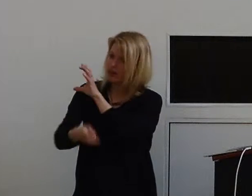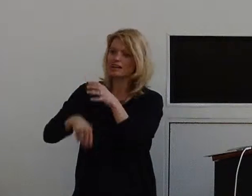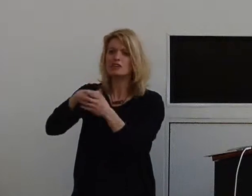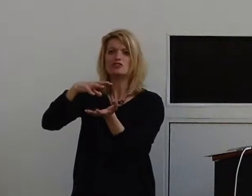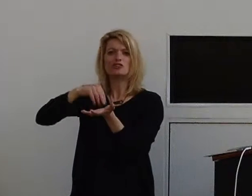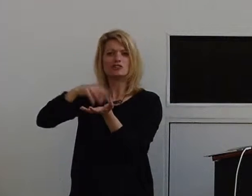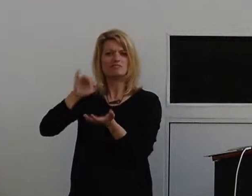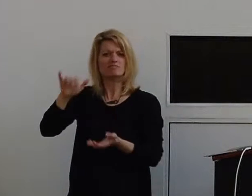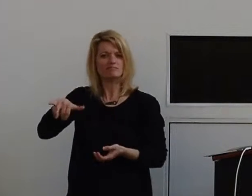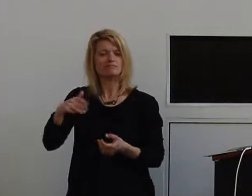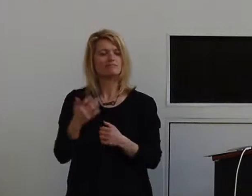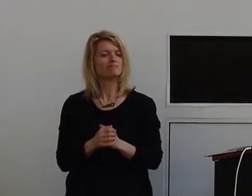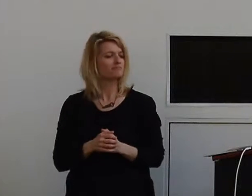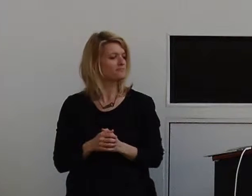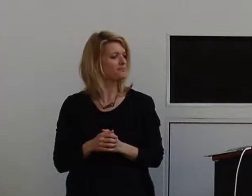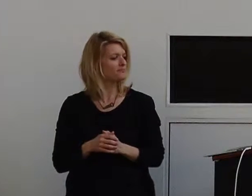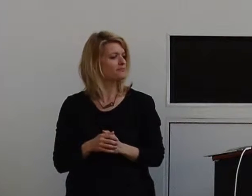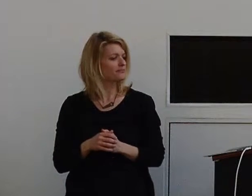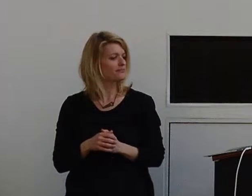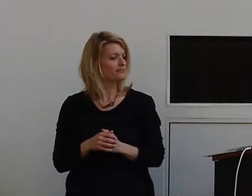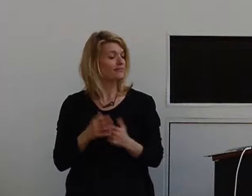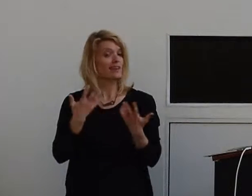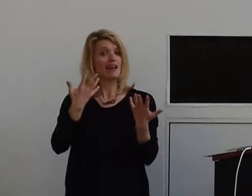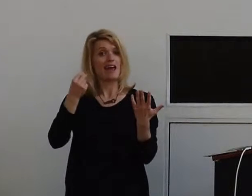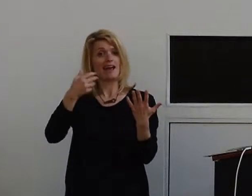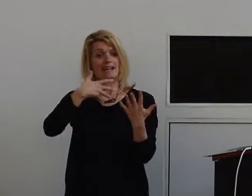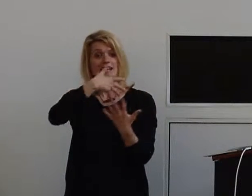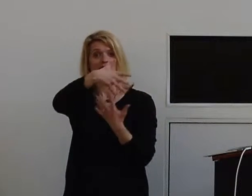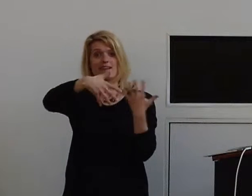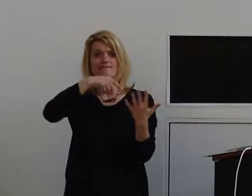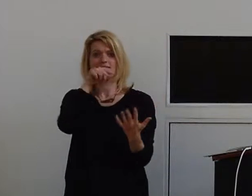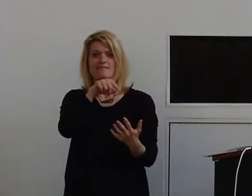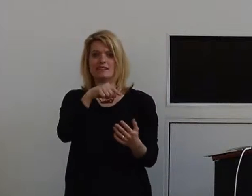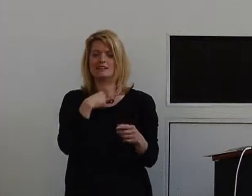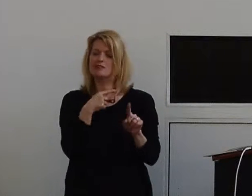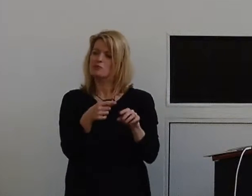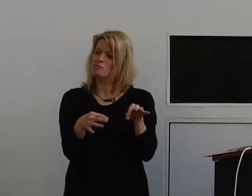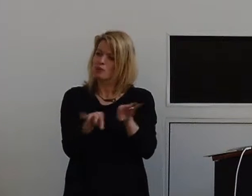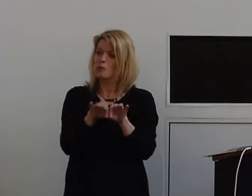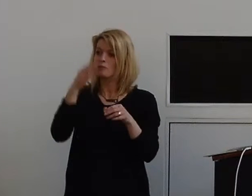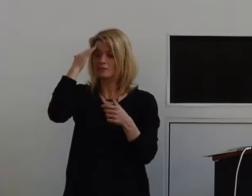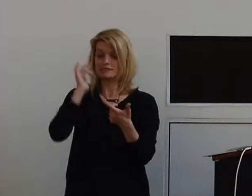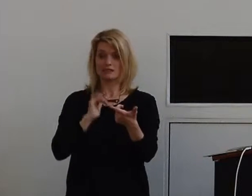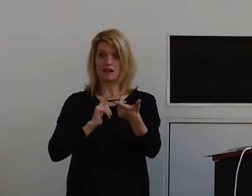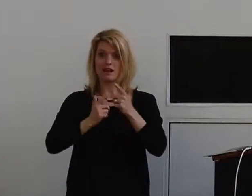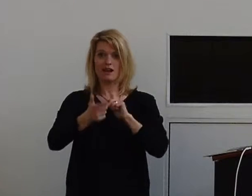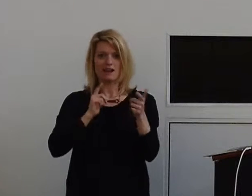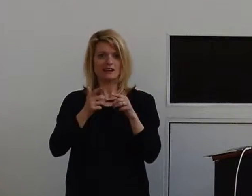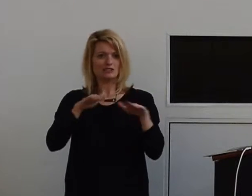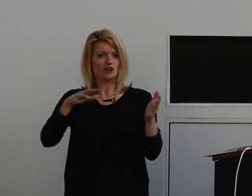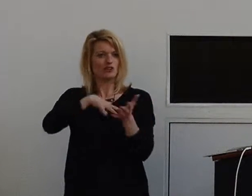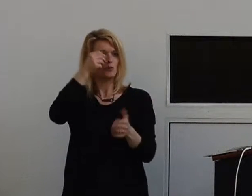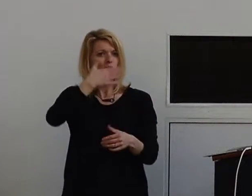Imagine the impact we could have for learning, if immersive Interactions were there. Interactivity is crucial,